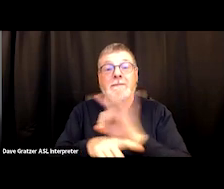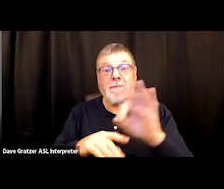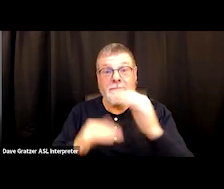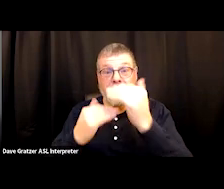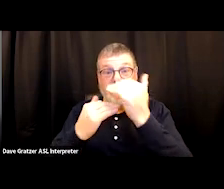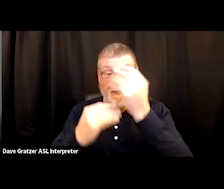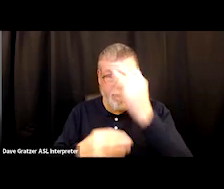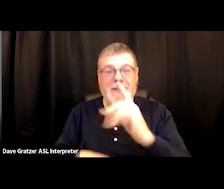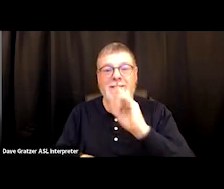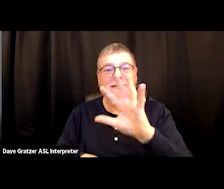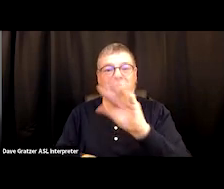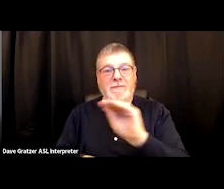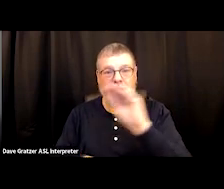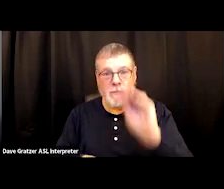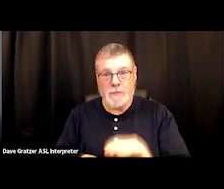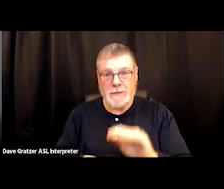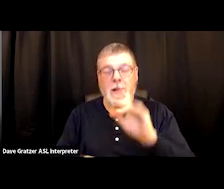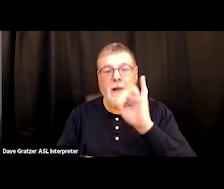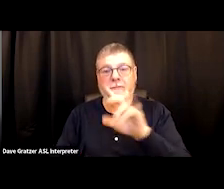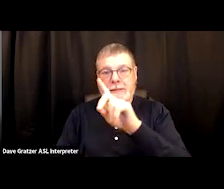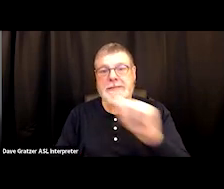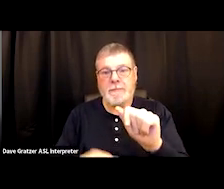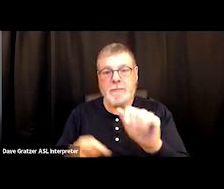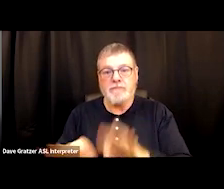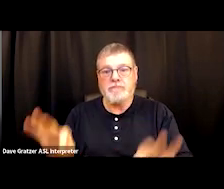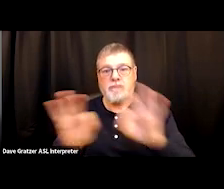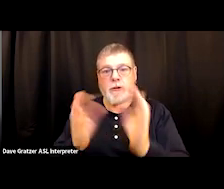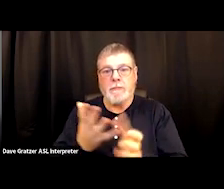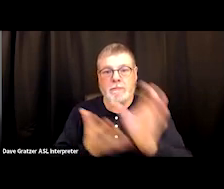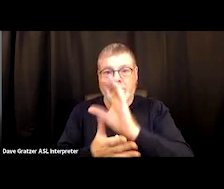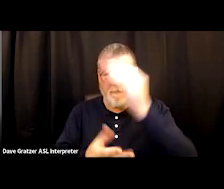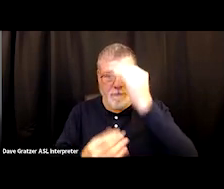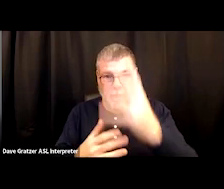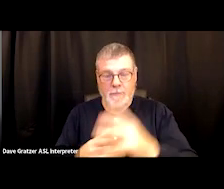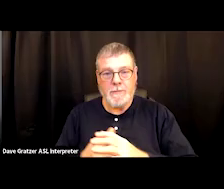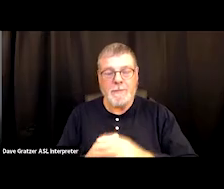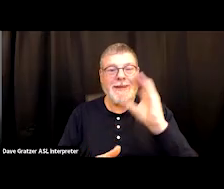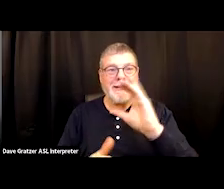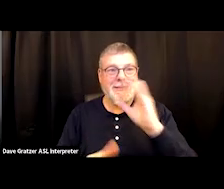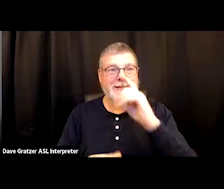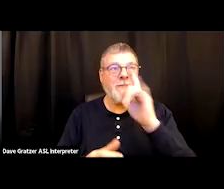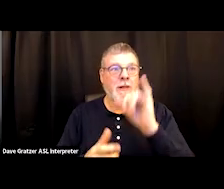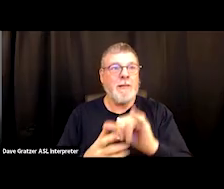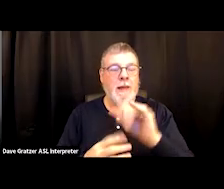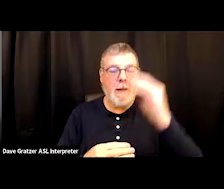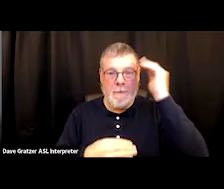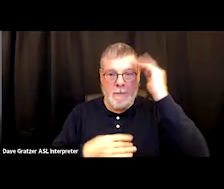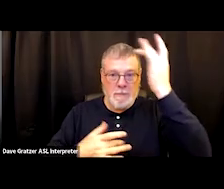is 50% of the disability criteria. It's paragraph B of the mental health disorder listings,